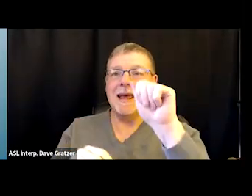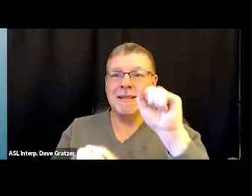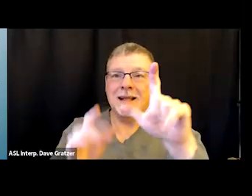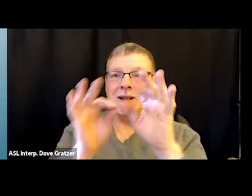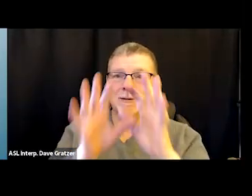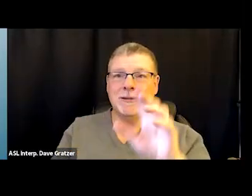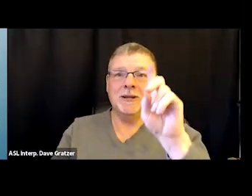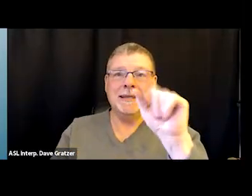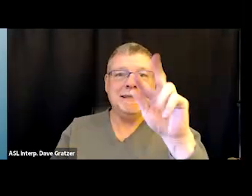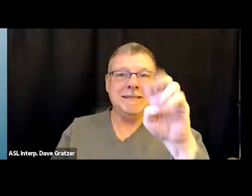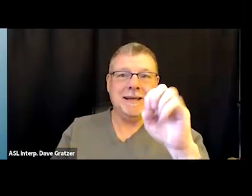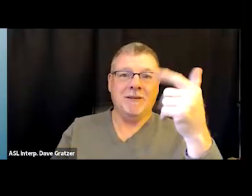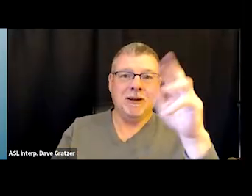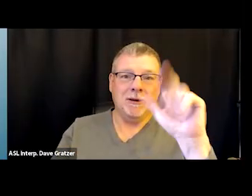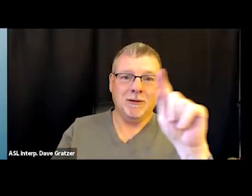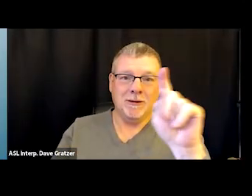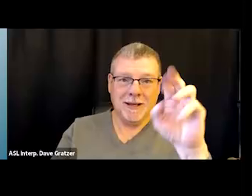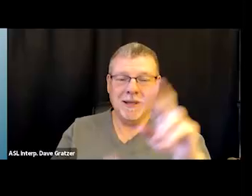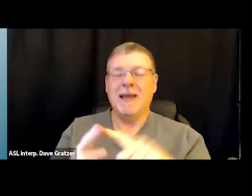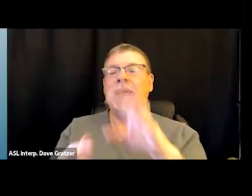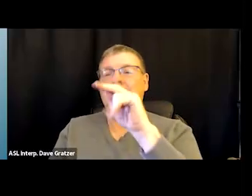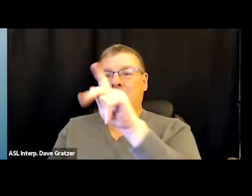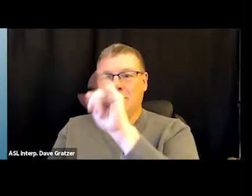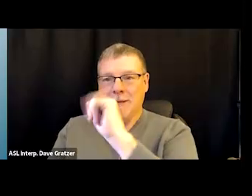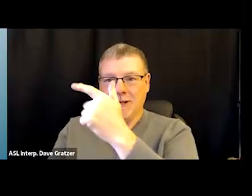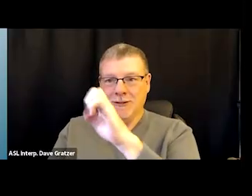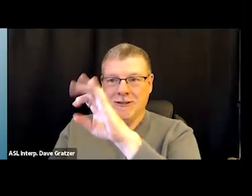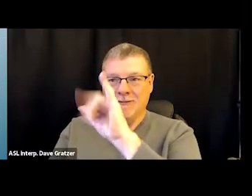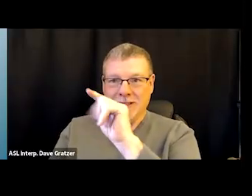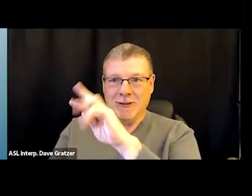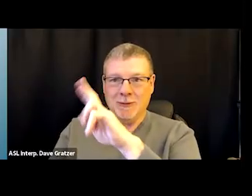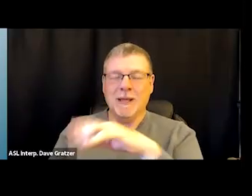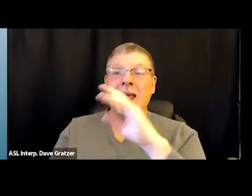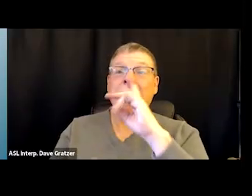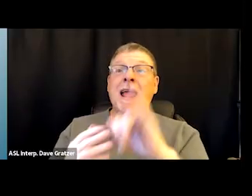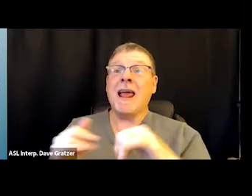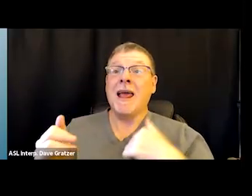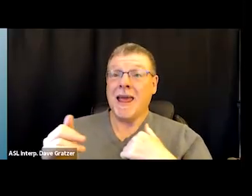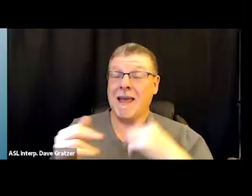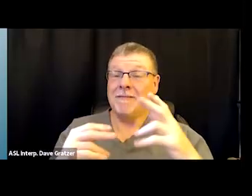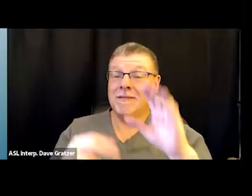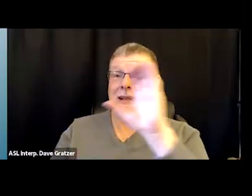Dave Gotzer and Paige Bixby. And we also do have live captioning, um, available.